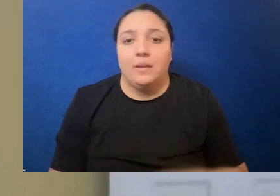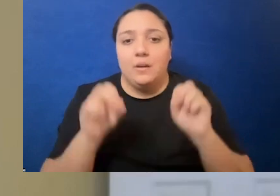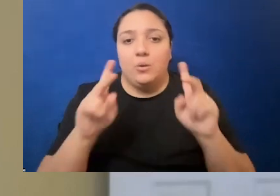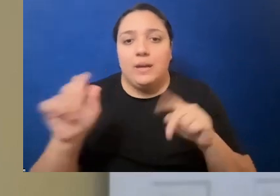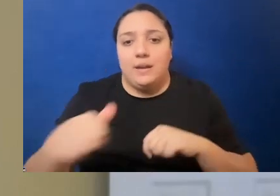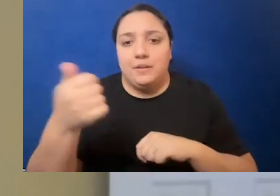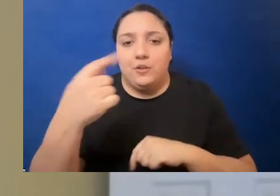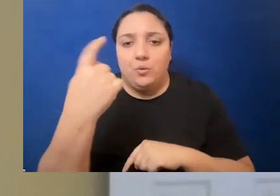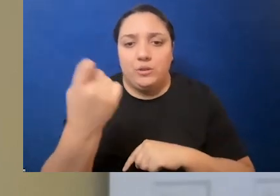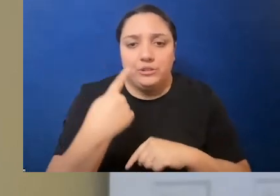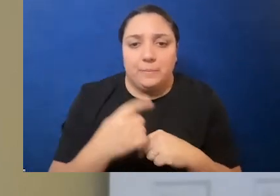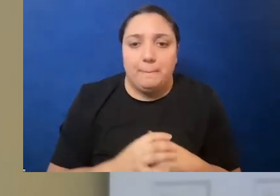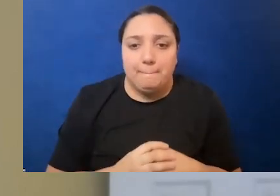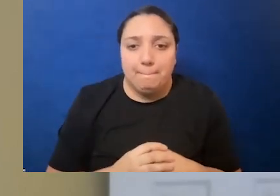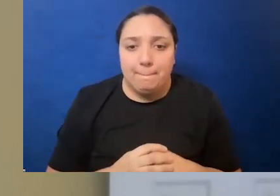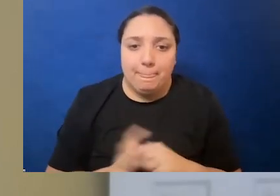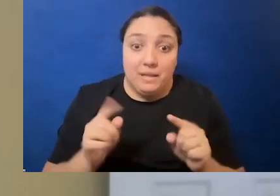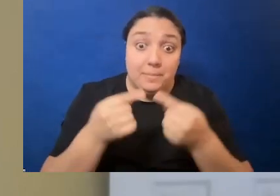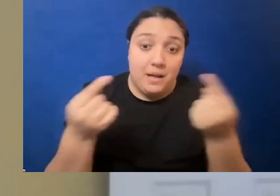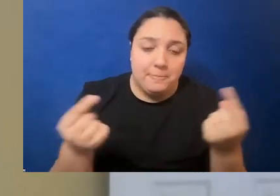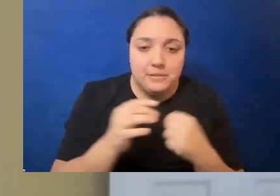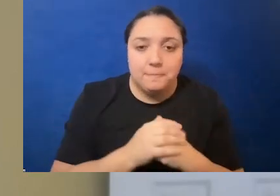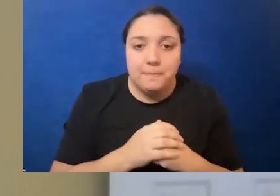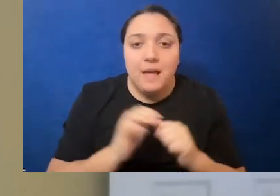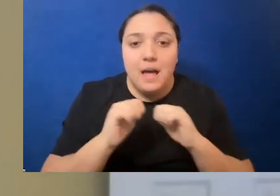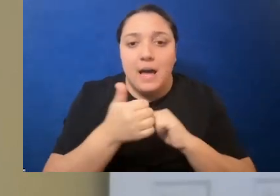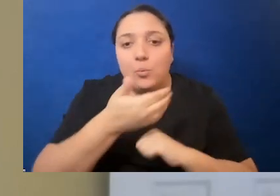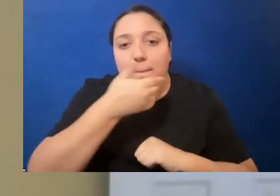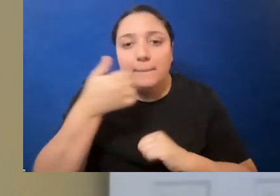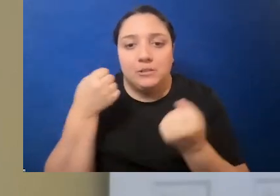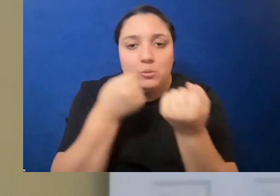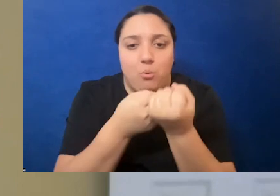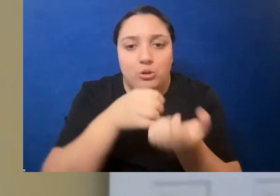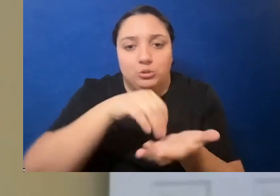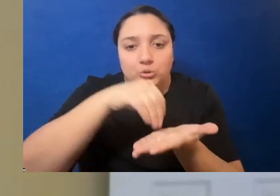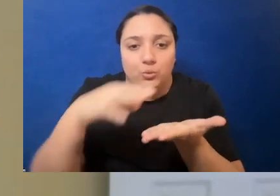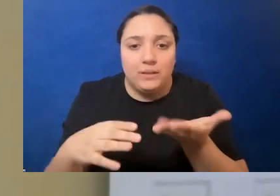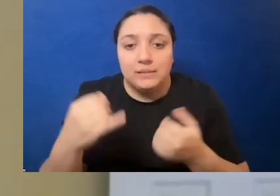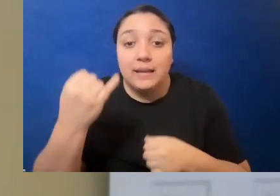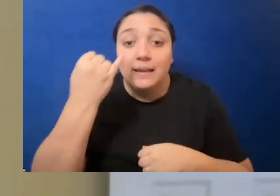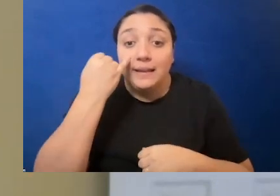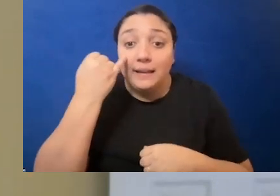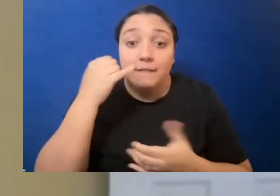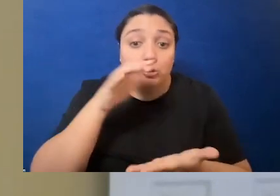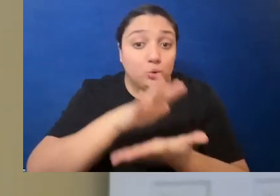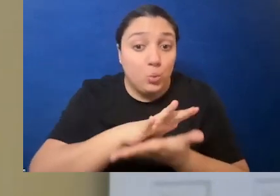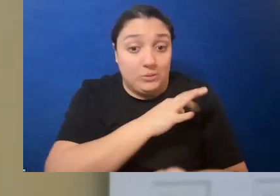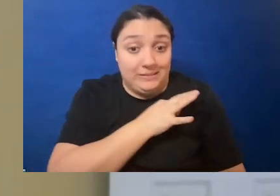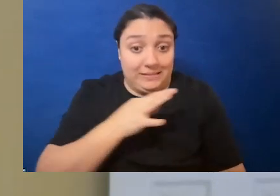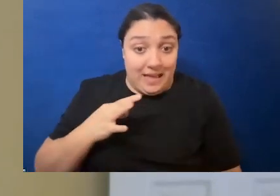SO ANOTHER QUESTION, HOW DO WE BEST SUPPORT OUR STUDENTS IN SCENARIOS WHERE THE SCHOOL STAFF